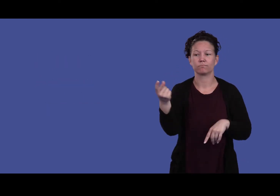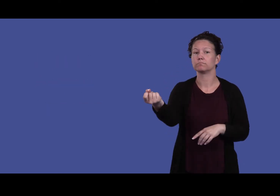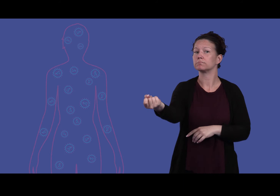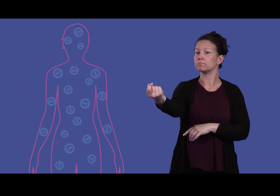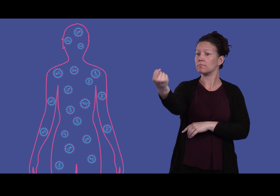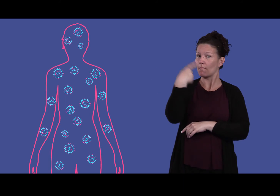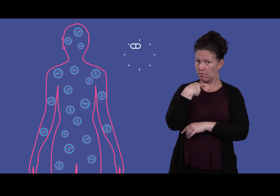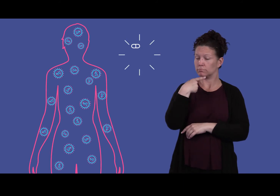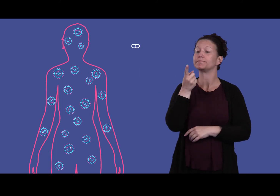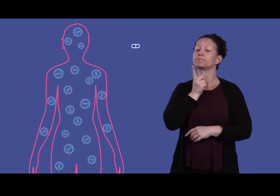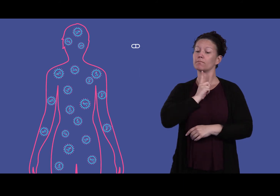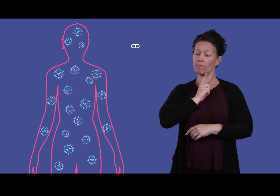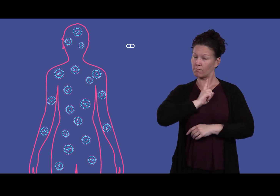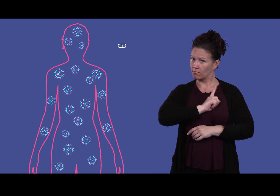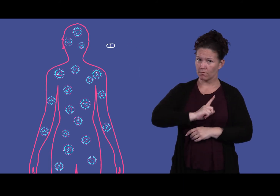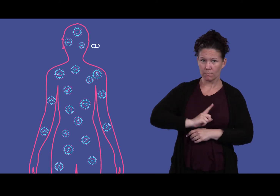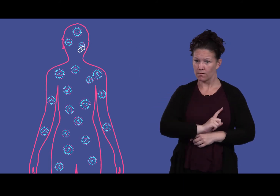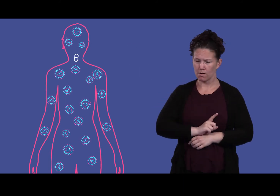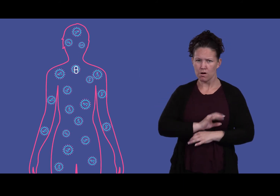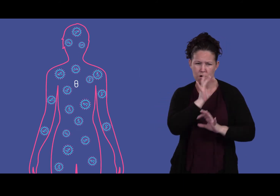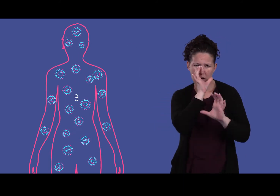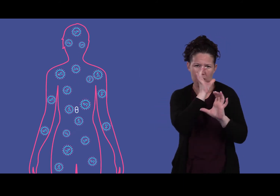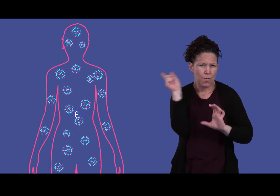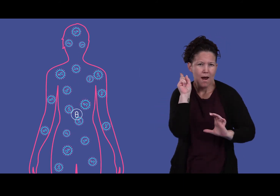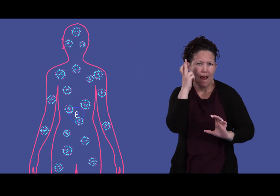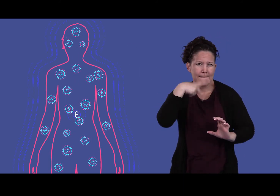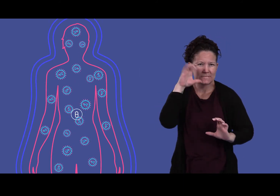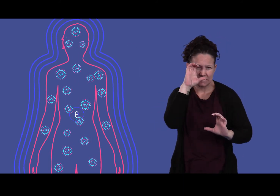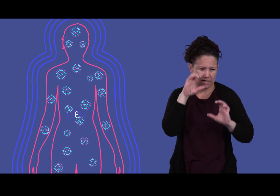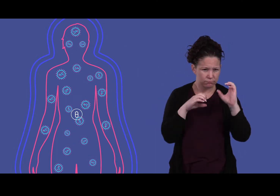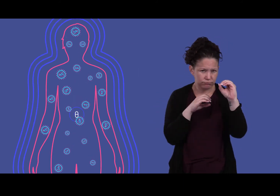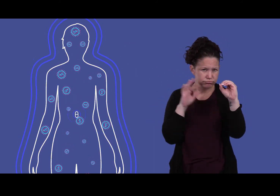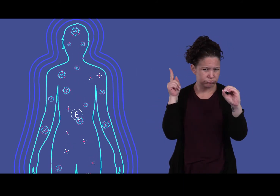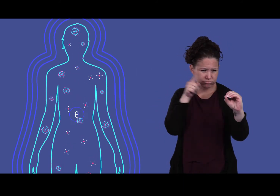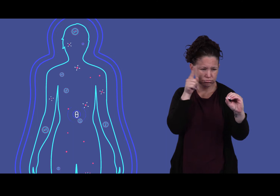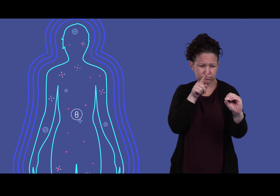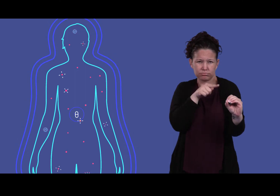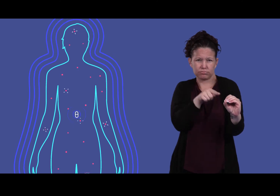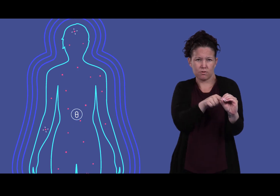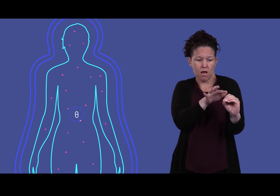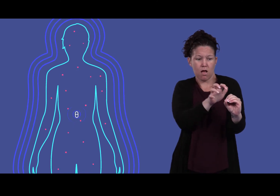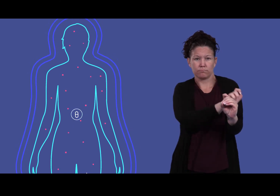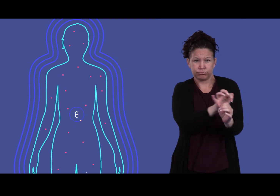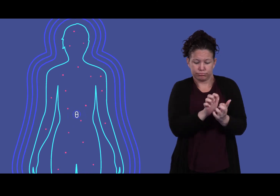DAAs work basically by going directly to the virus to attack it and prevent it from growing.